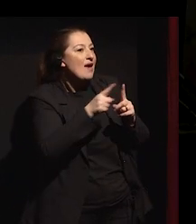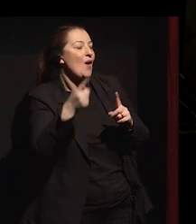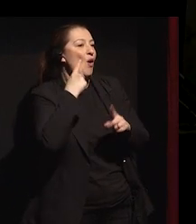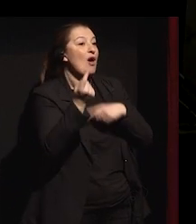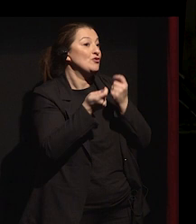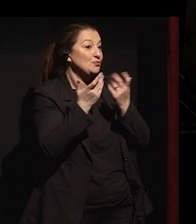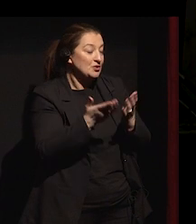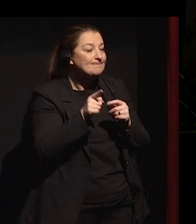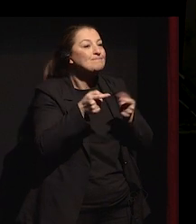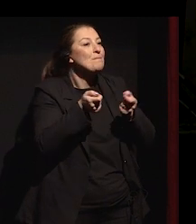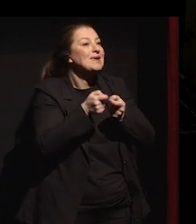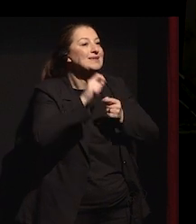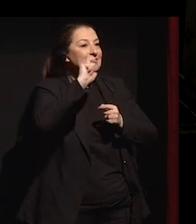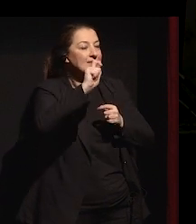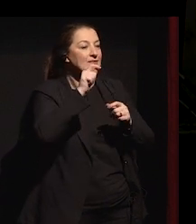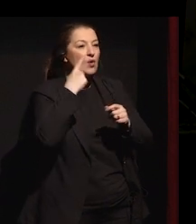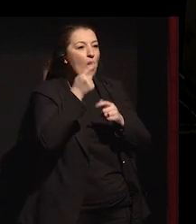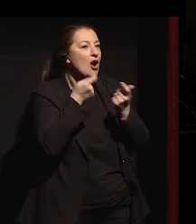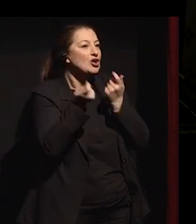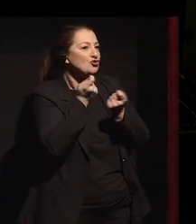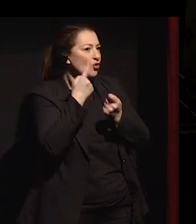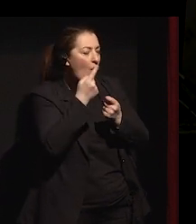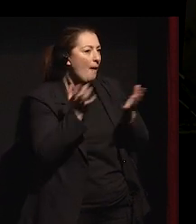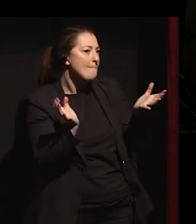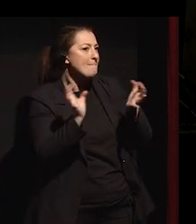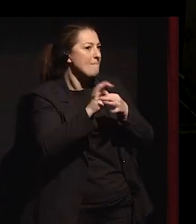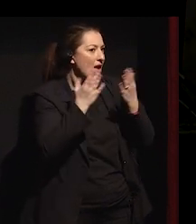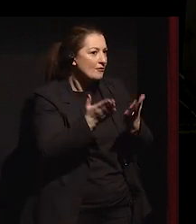it's all about friendships, it's all about long term relationships.